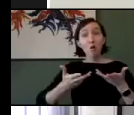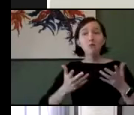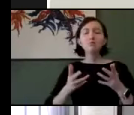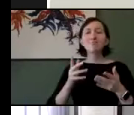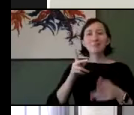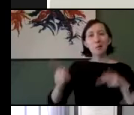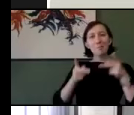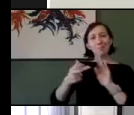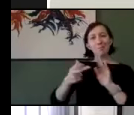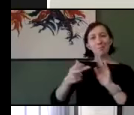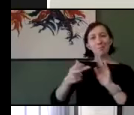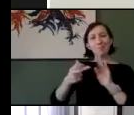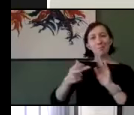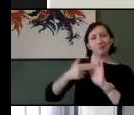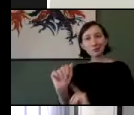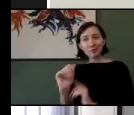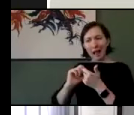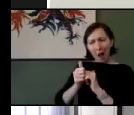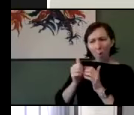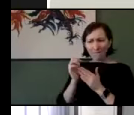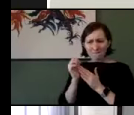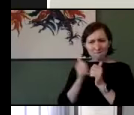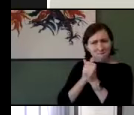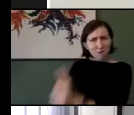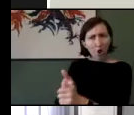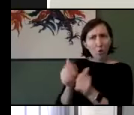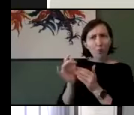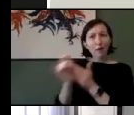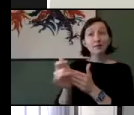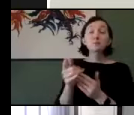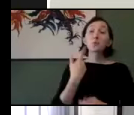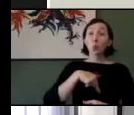You're going to receive tips and guidance and as we said,